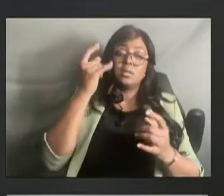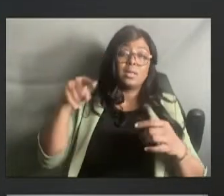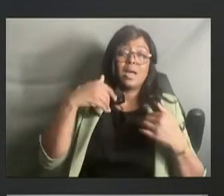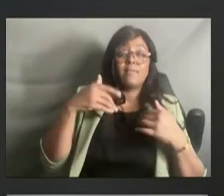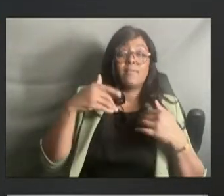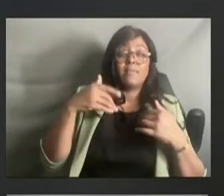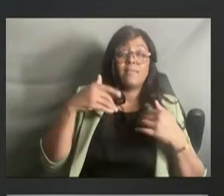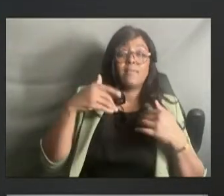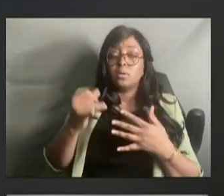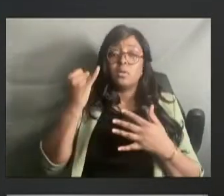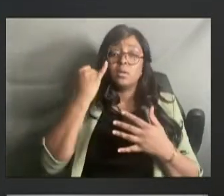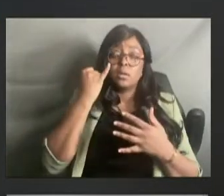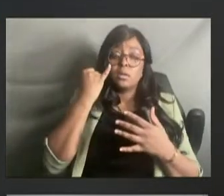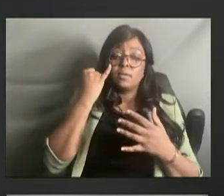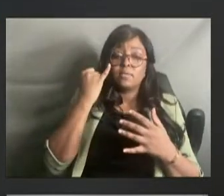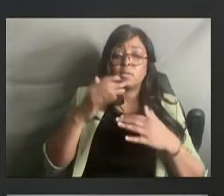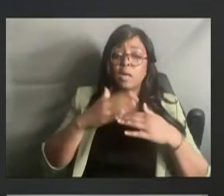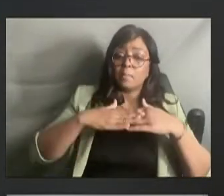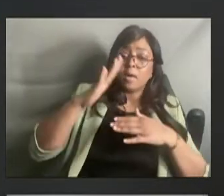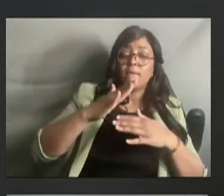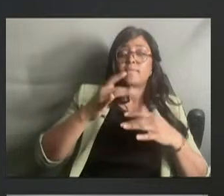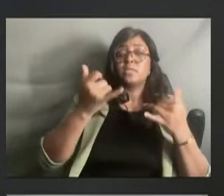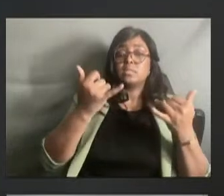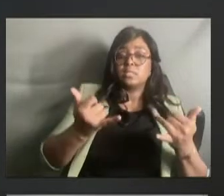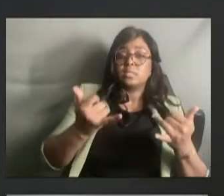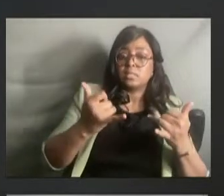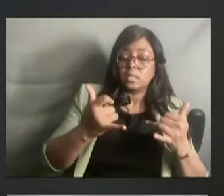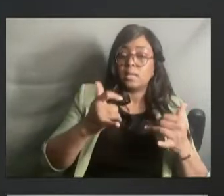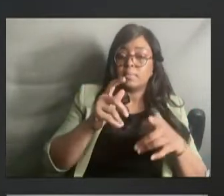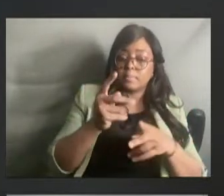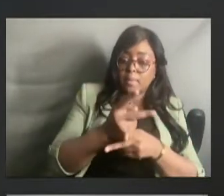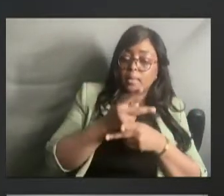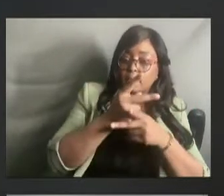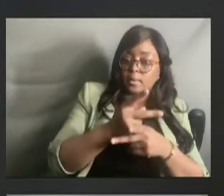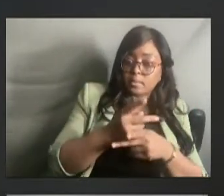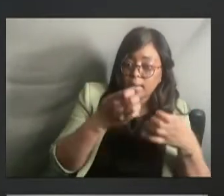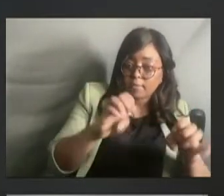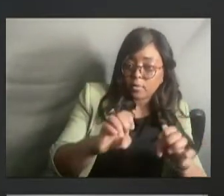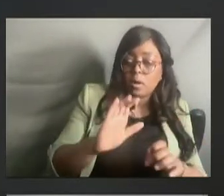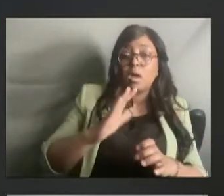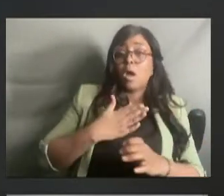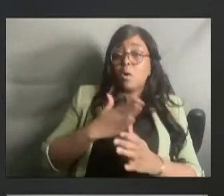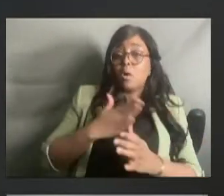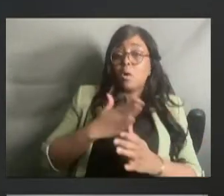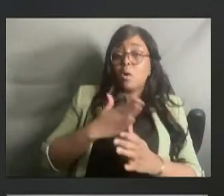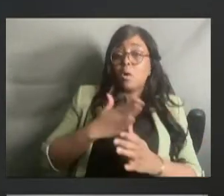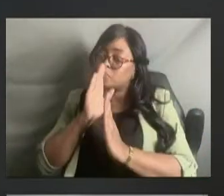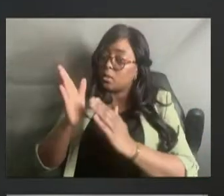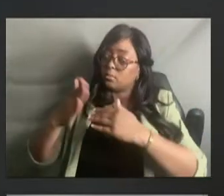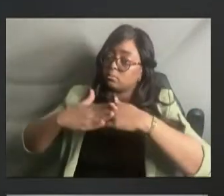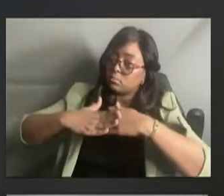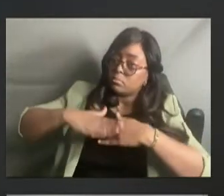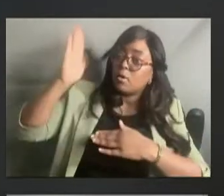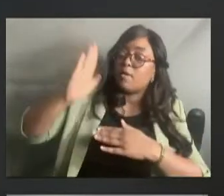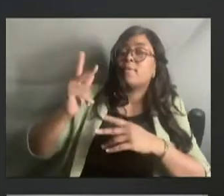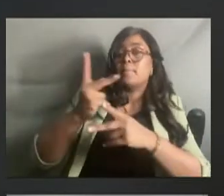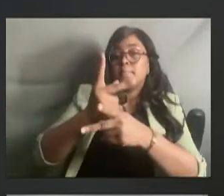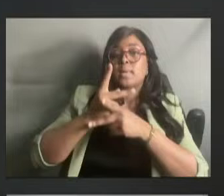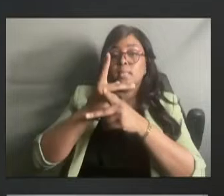over how much that they give the school system, as long as it's above the existing maintenance